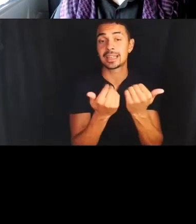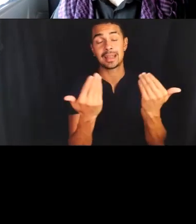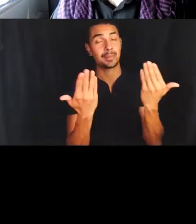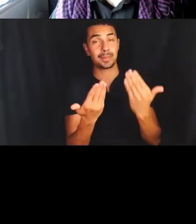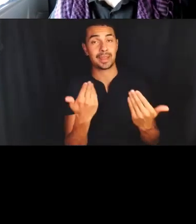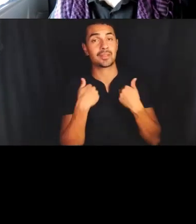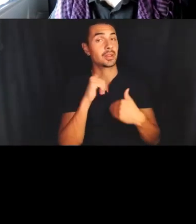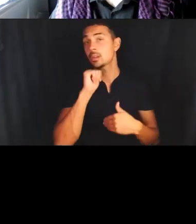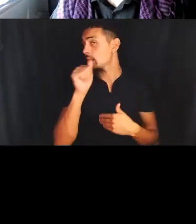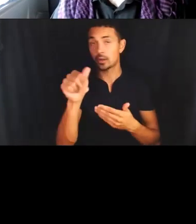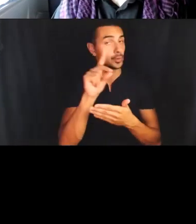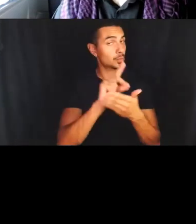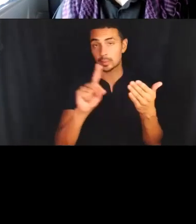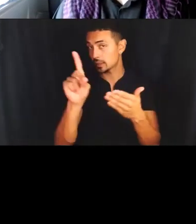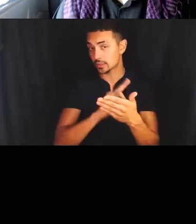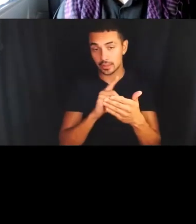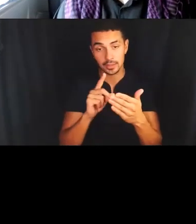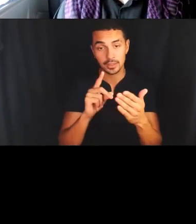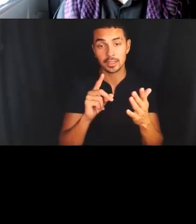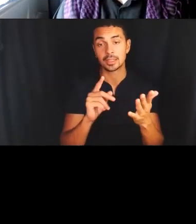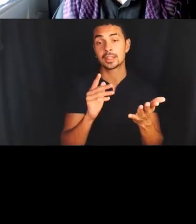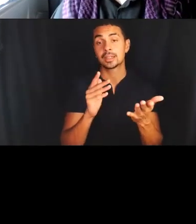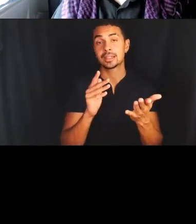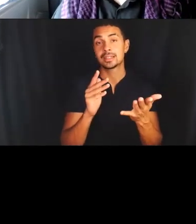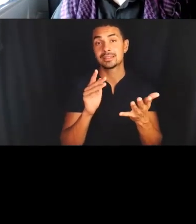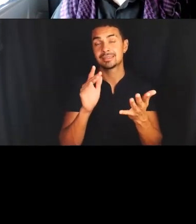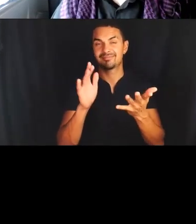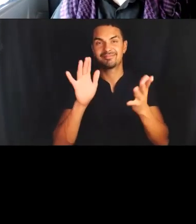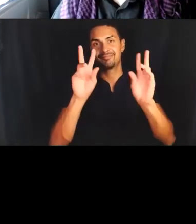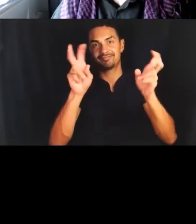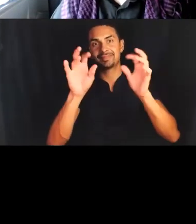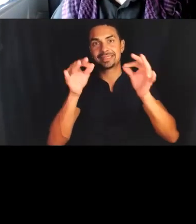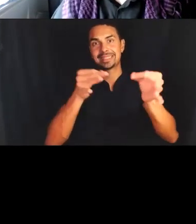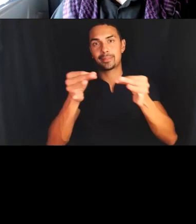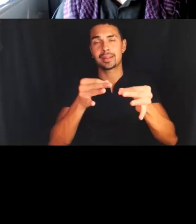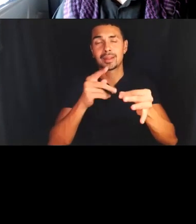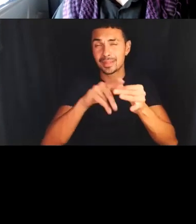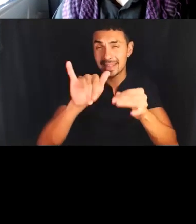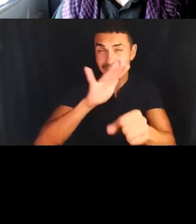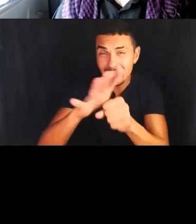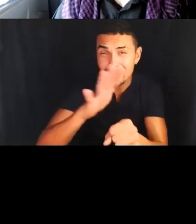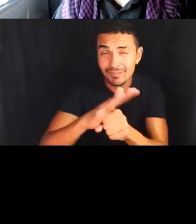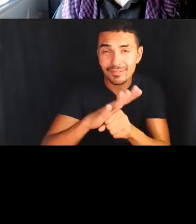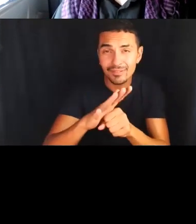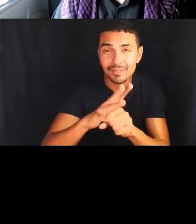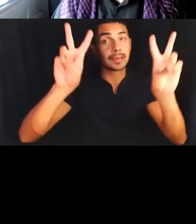Some people knew that their agencies did, but the statement isn't enough. How does that go into practice?